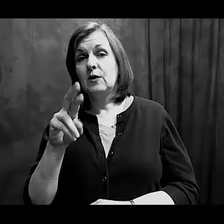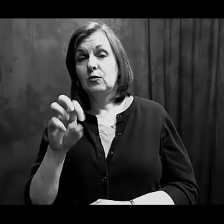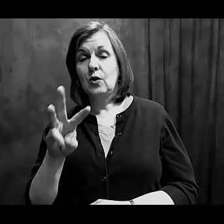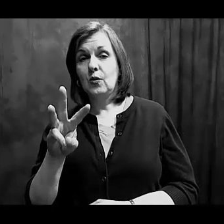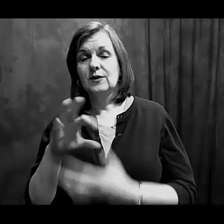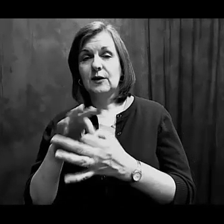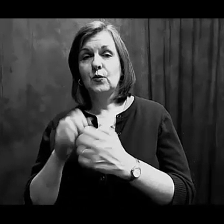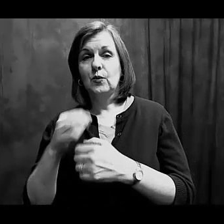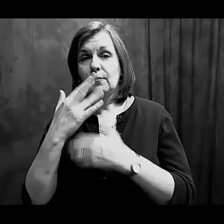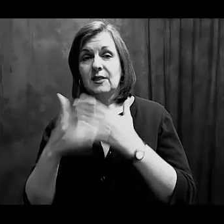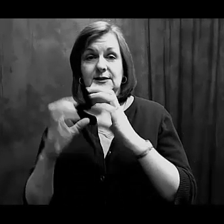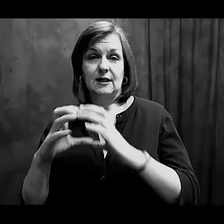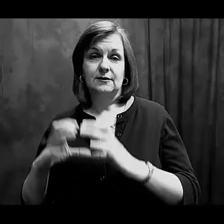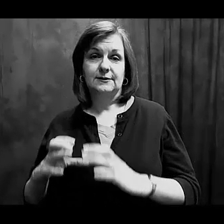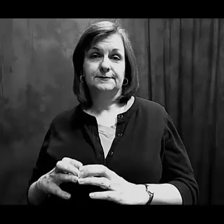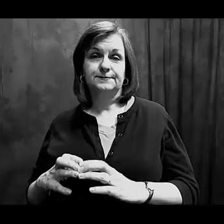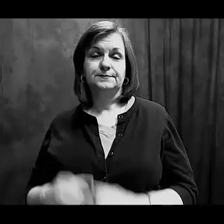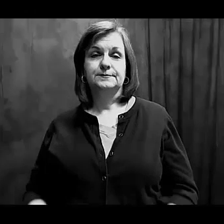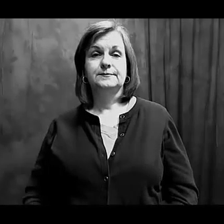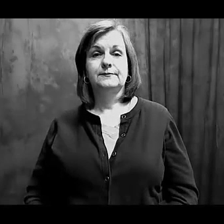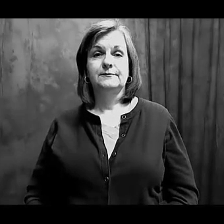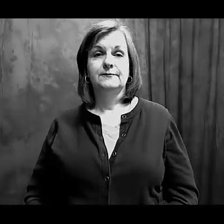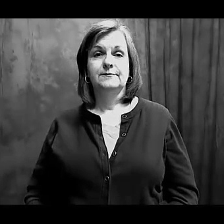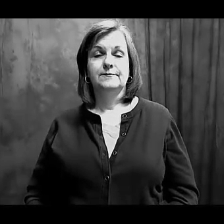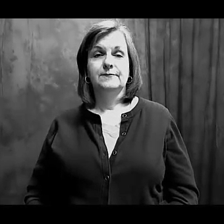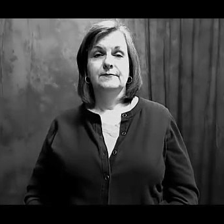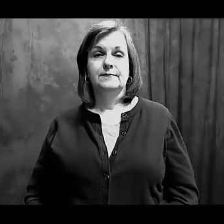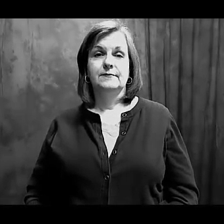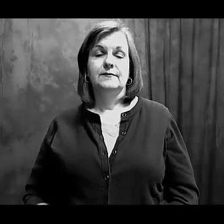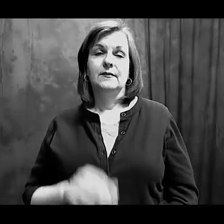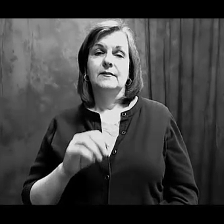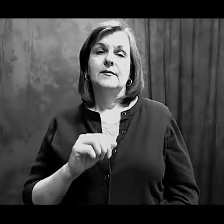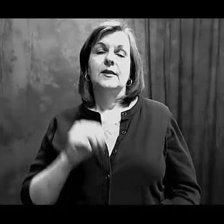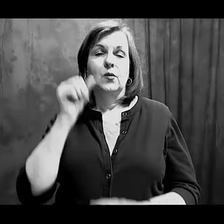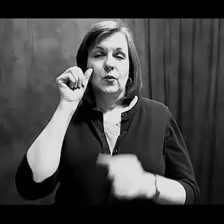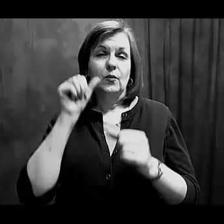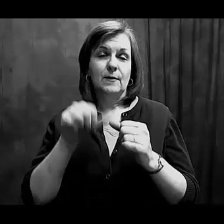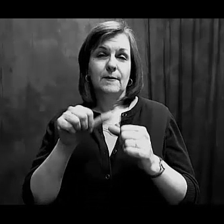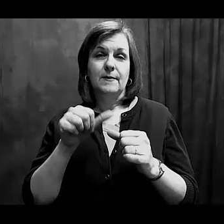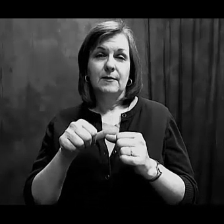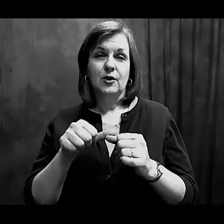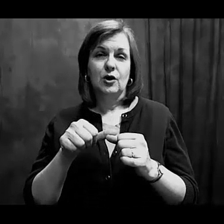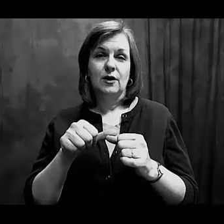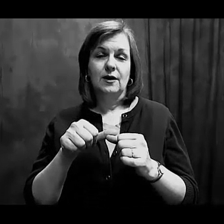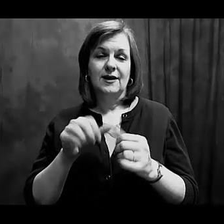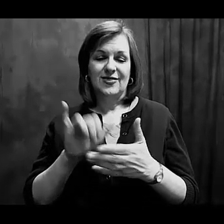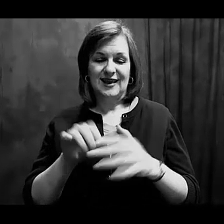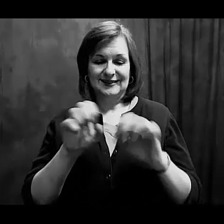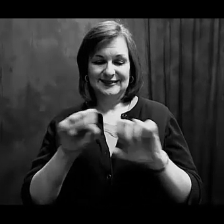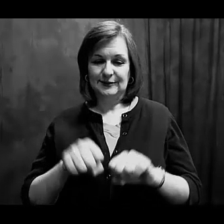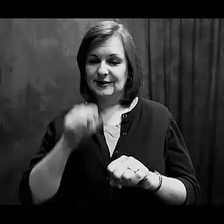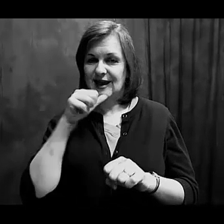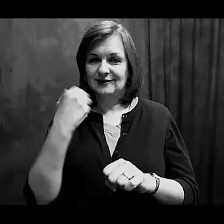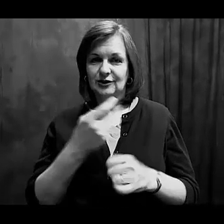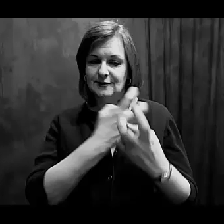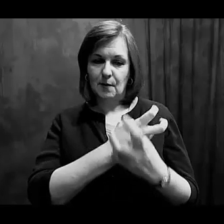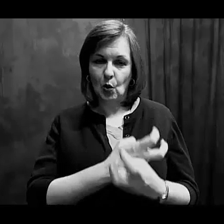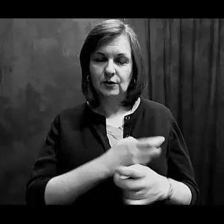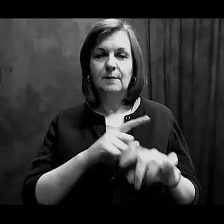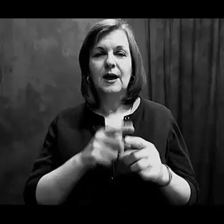yellow marrow that's going to be associated with lipids and red marrow that's going to be associated with the blood cells